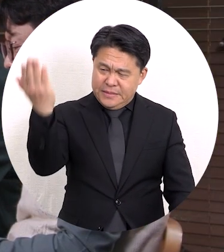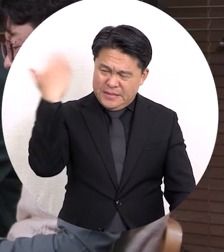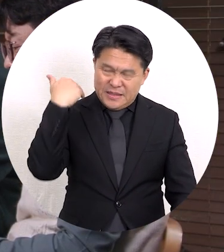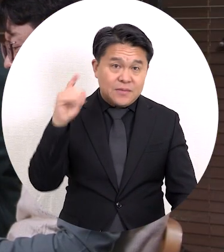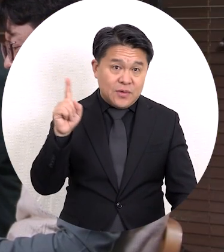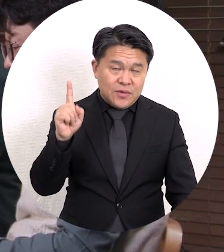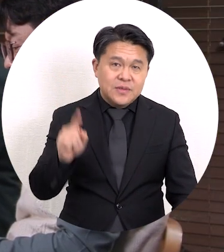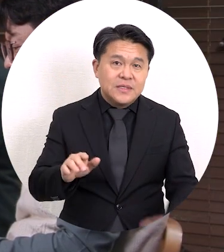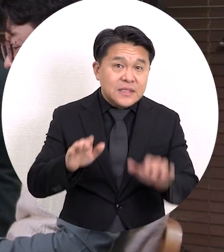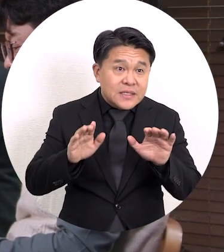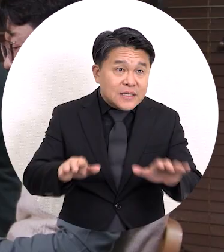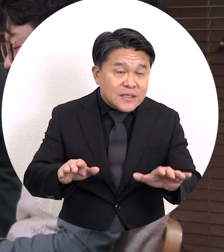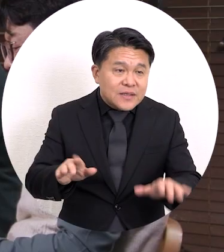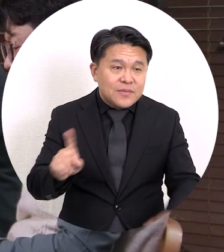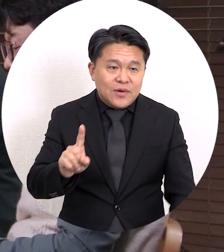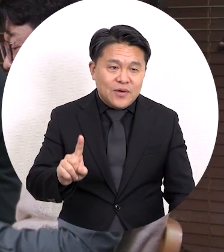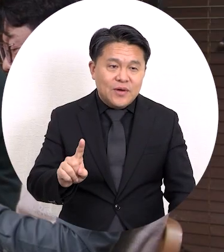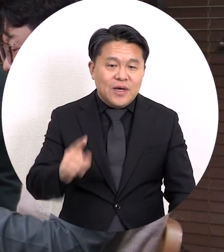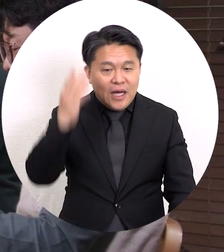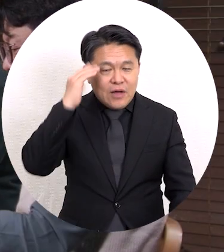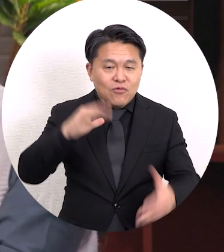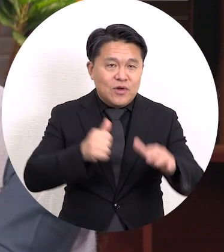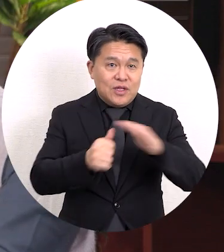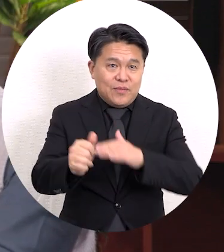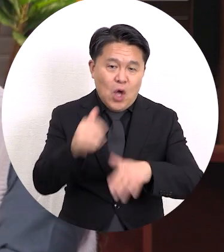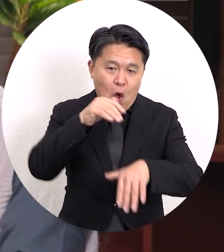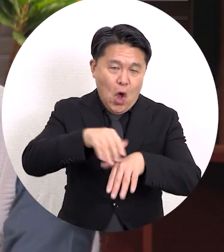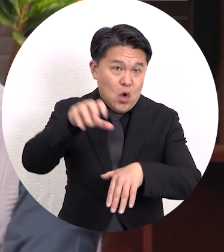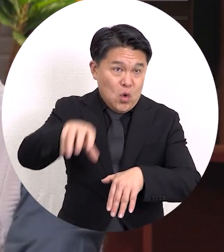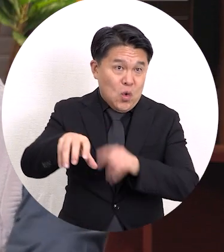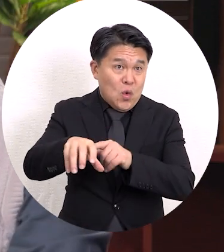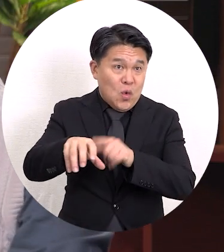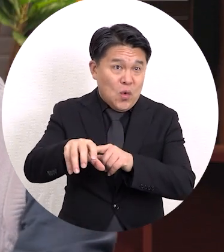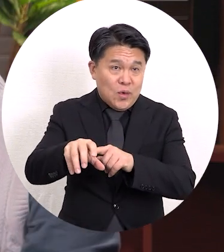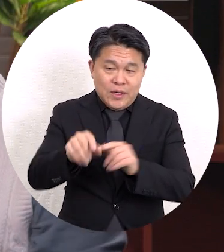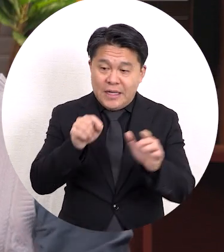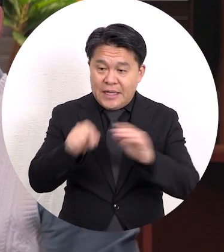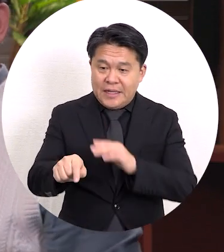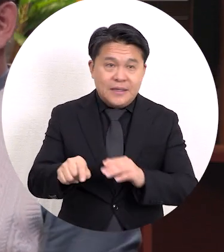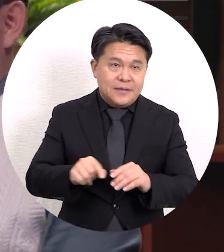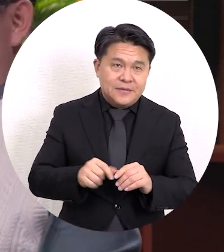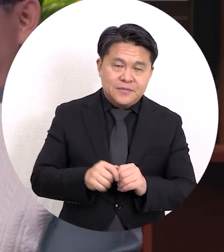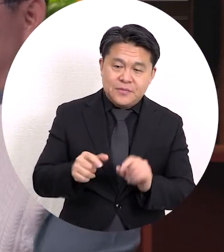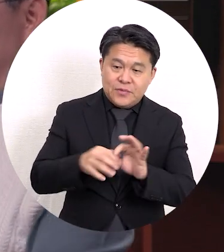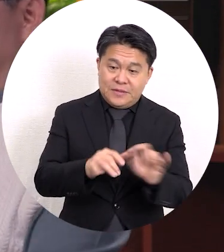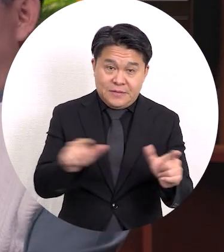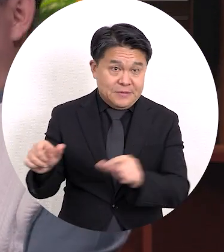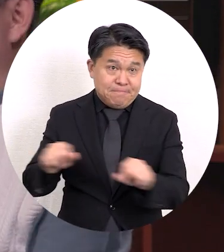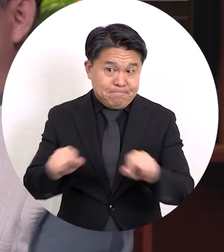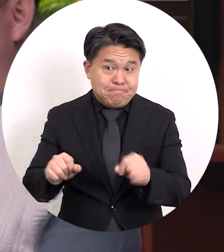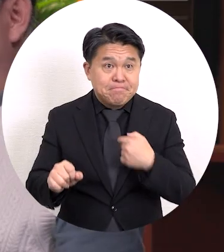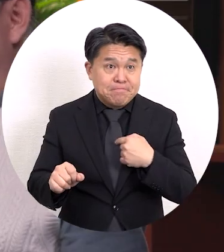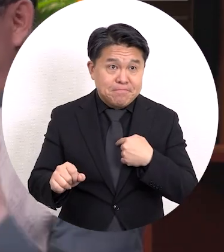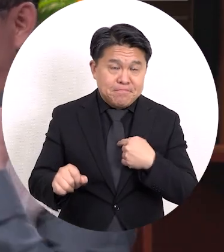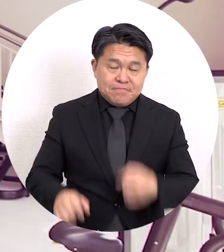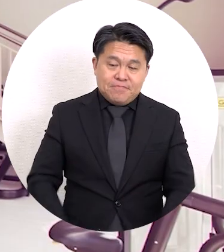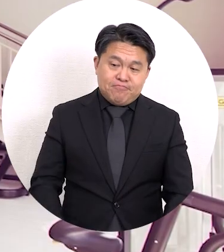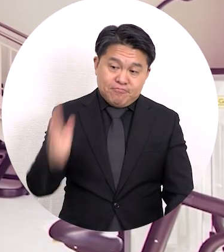which is now located in Jincheon, Chungcheongbuk-do, at the Jincheon National Training Center. I would go around and engage in various related activities, including giving lectures,